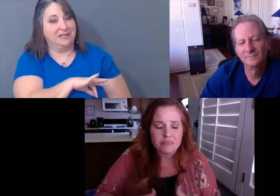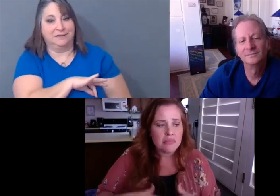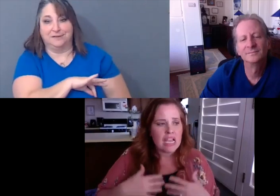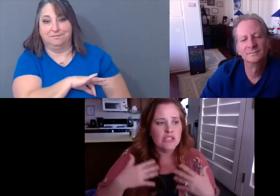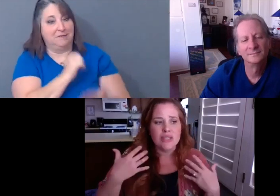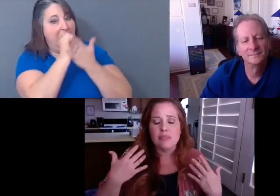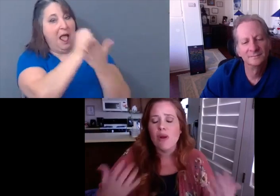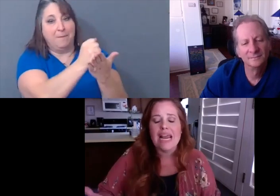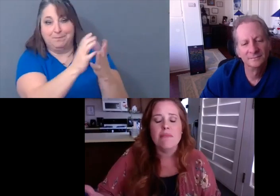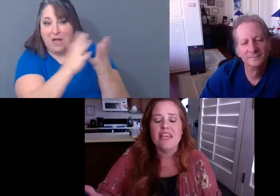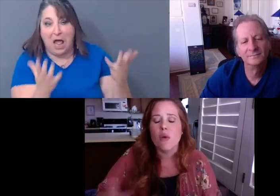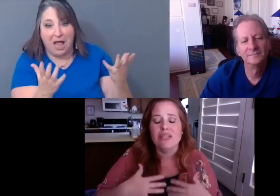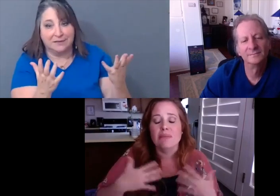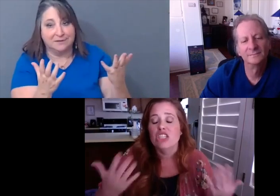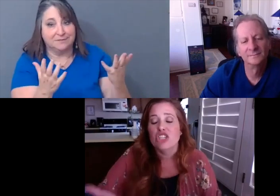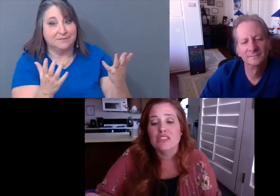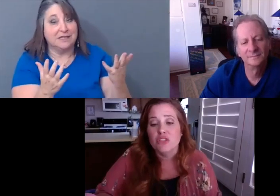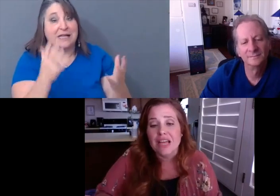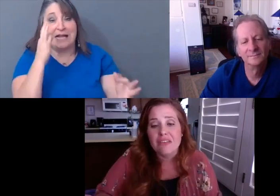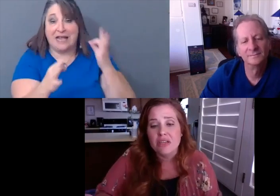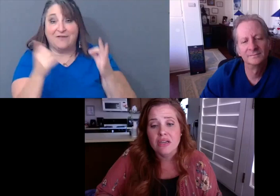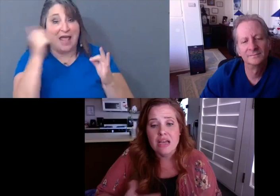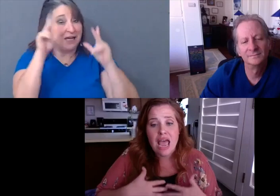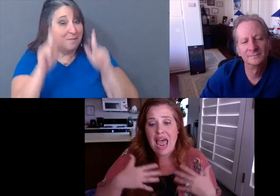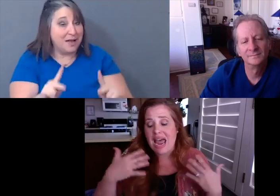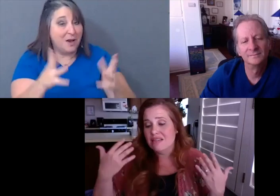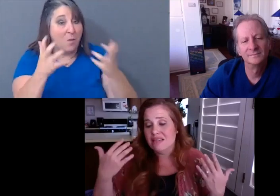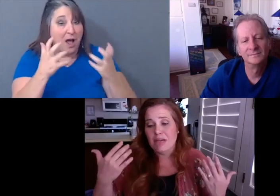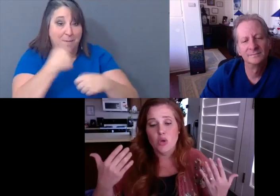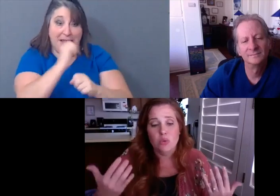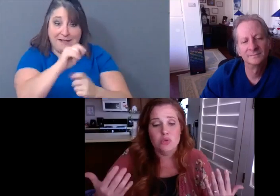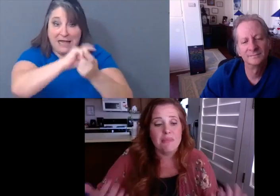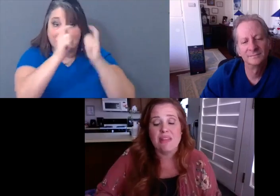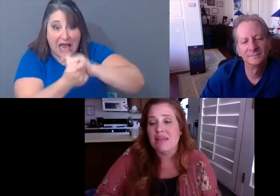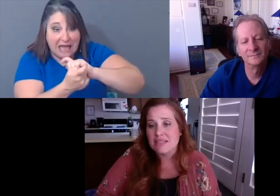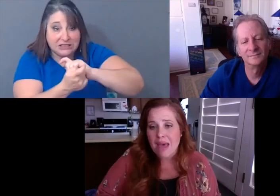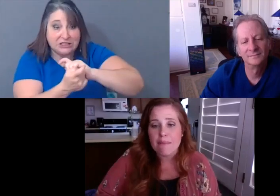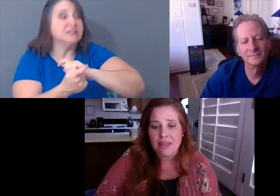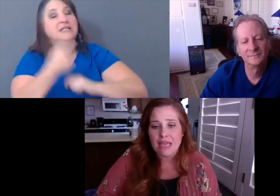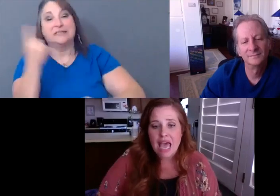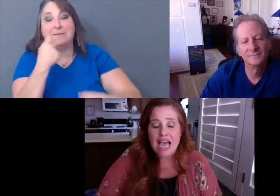So I support anybody that wants to make a change for their life, and somebody who, something that makes them happy.